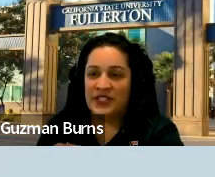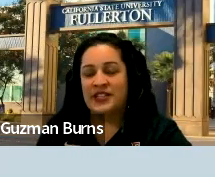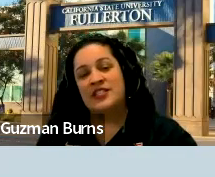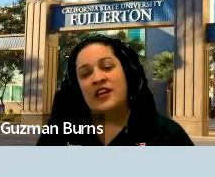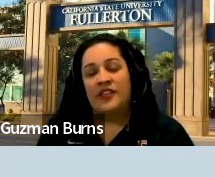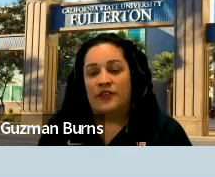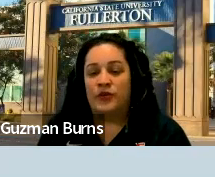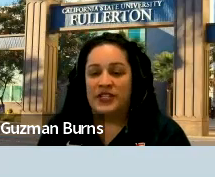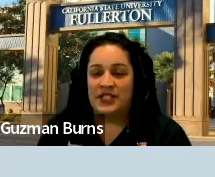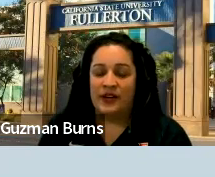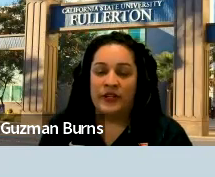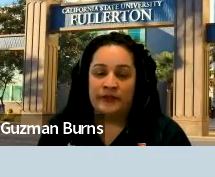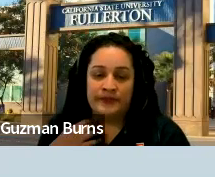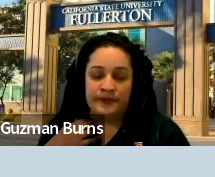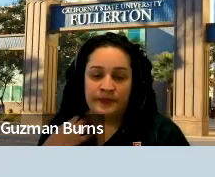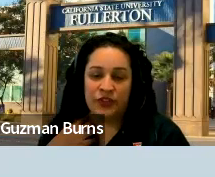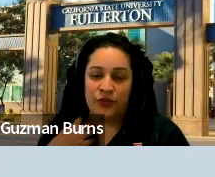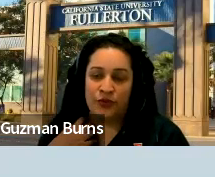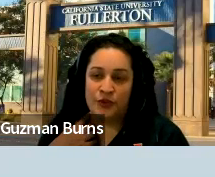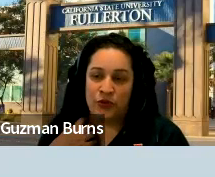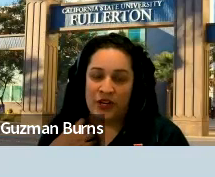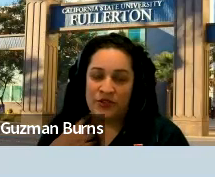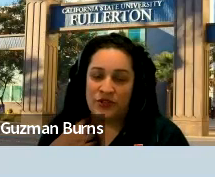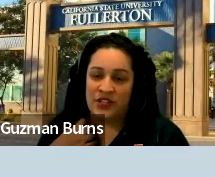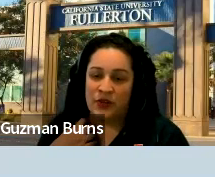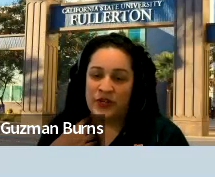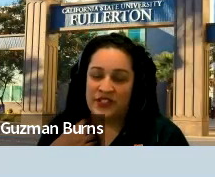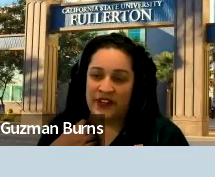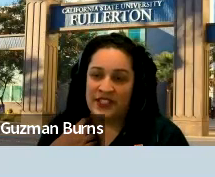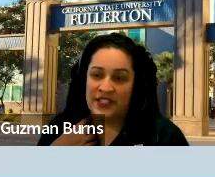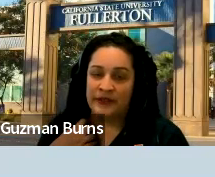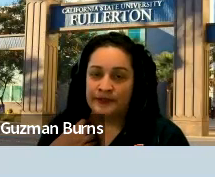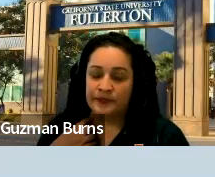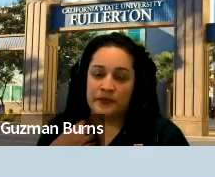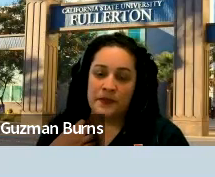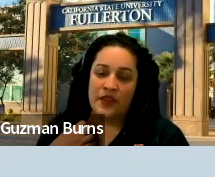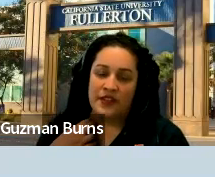success. The other one is Titanware. So through those programs students can request devices.